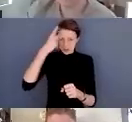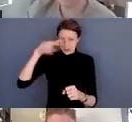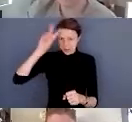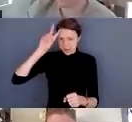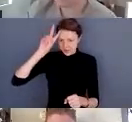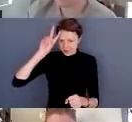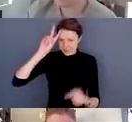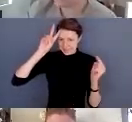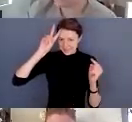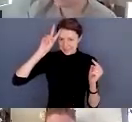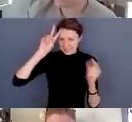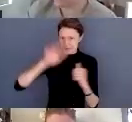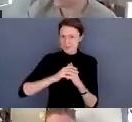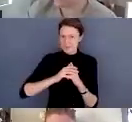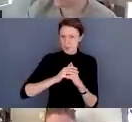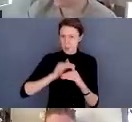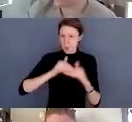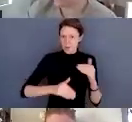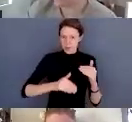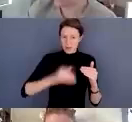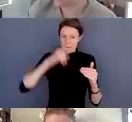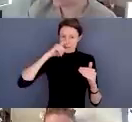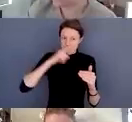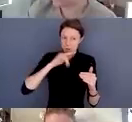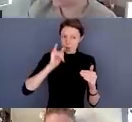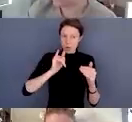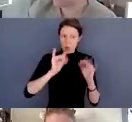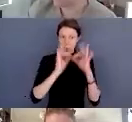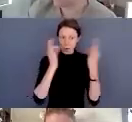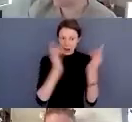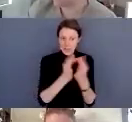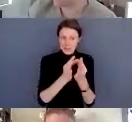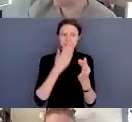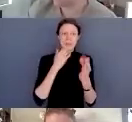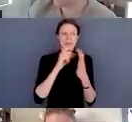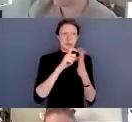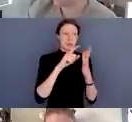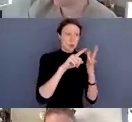organizations to do the thing you want, or to stop doing the thing you don't want. At the end of the